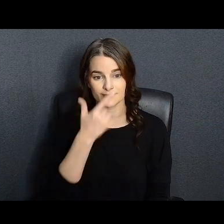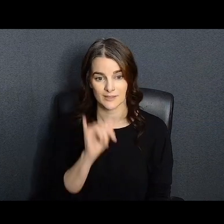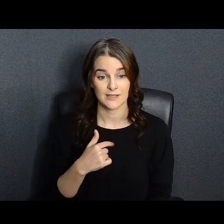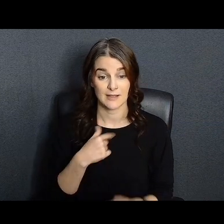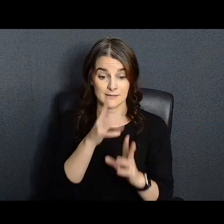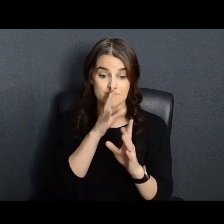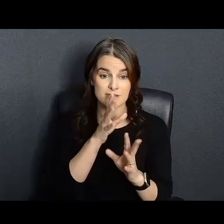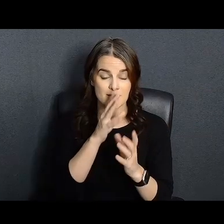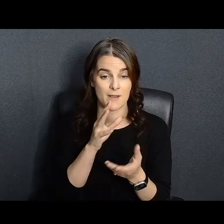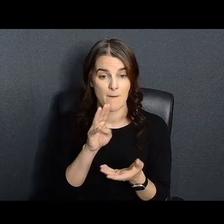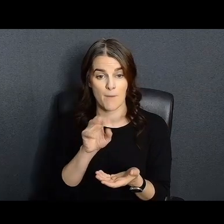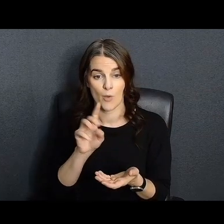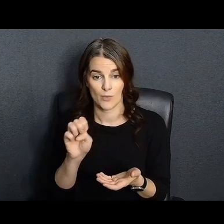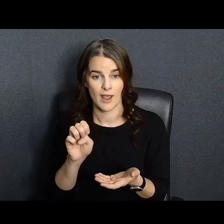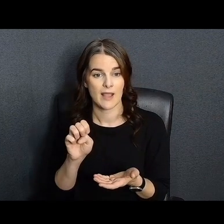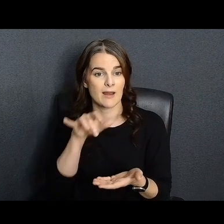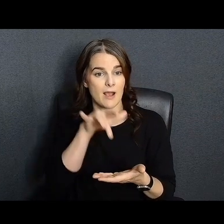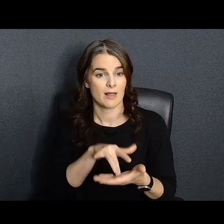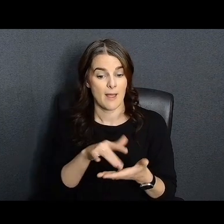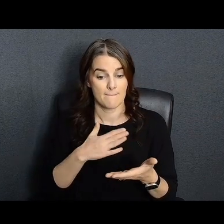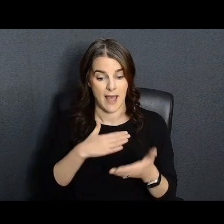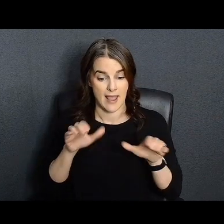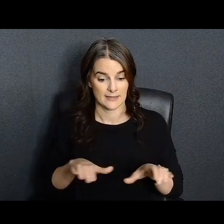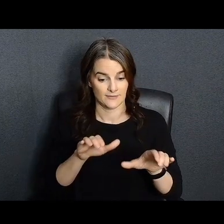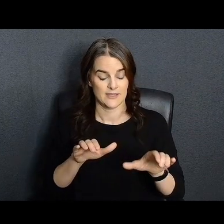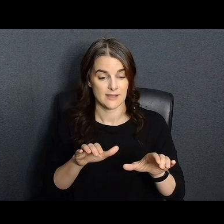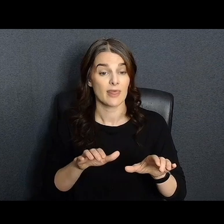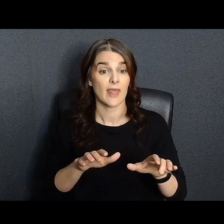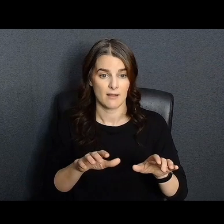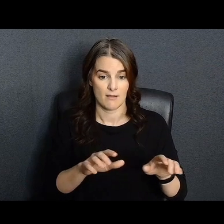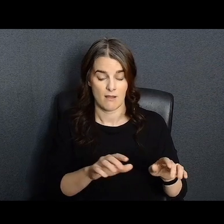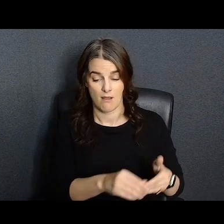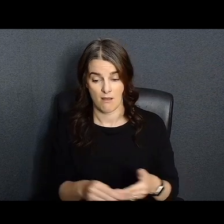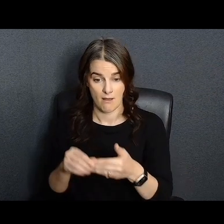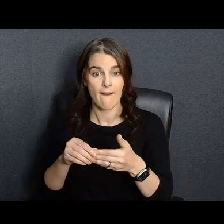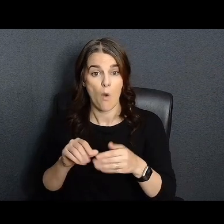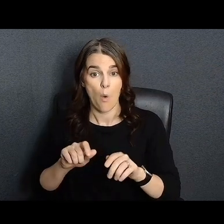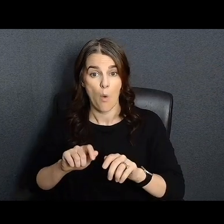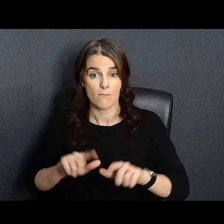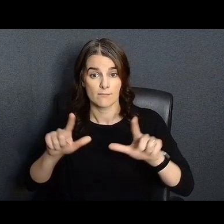I can tap on my activities, and now it opens up my choice board for all my different activities here.